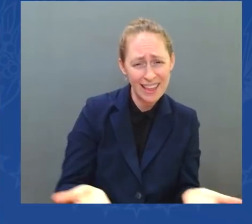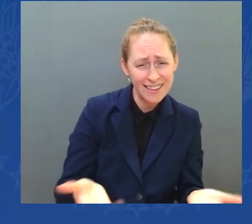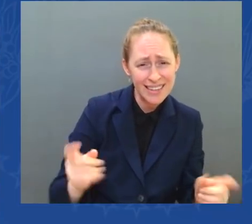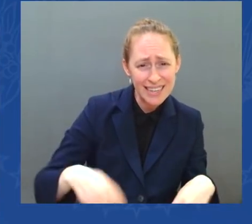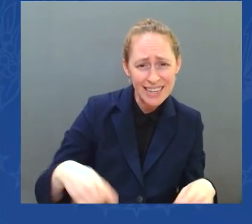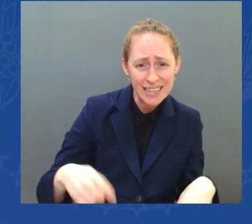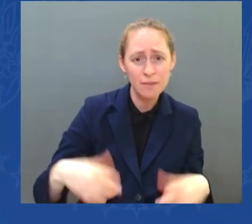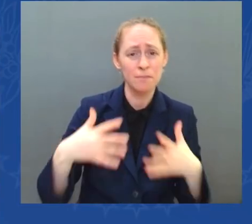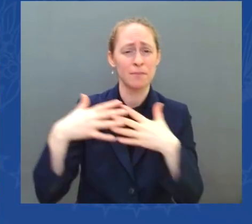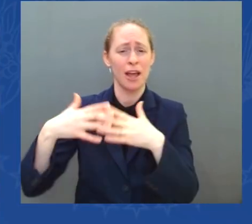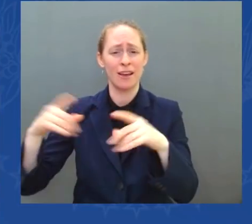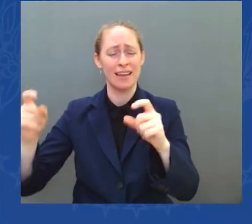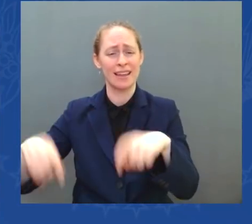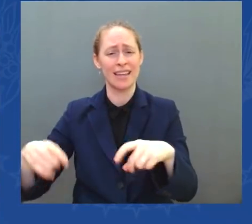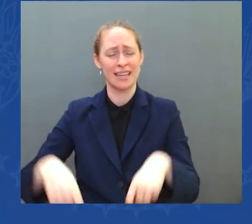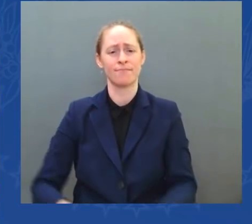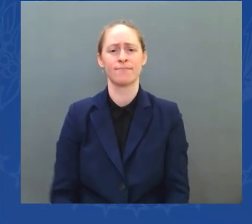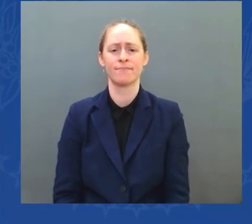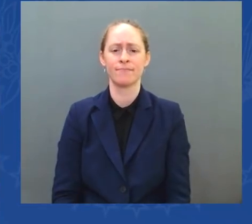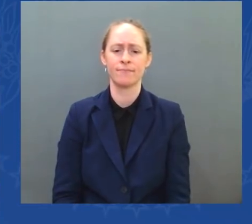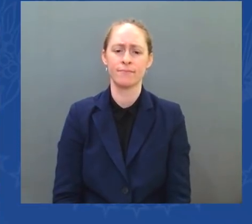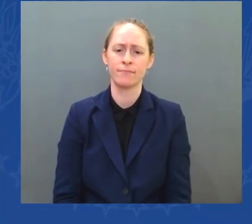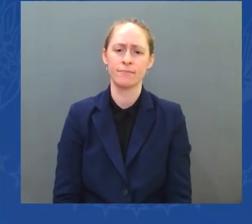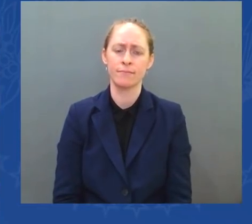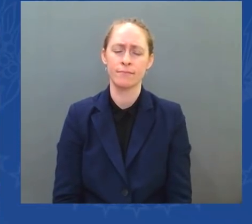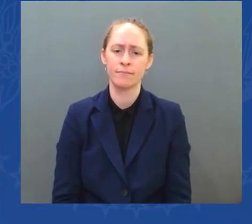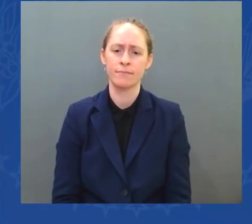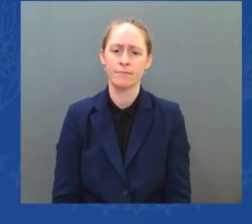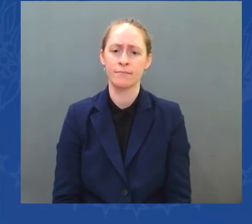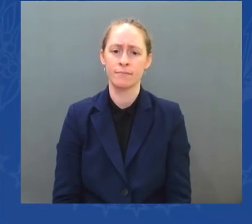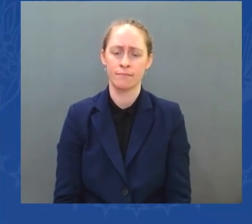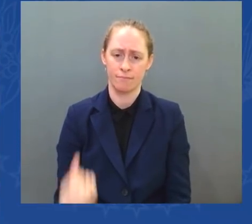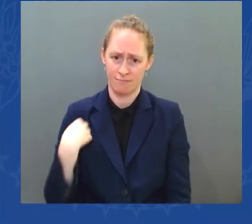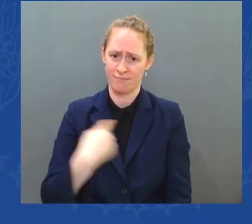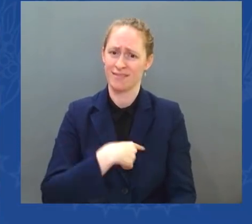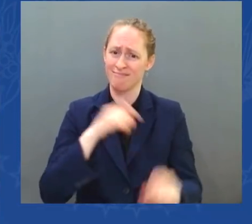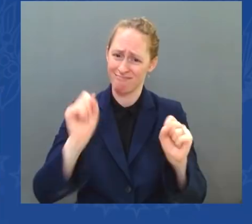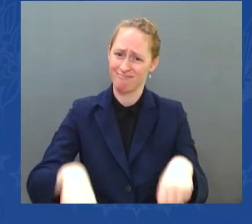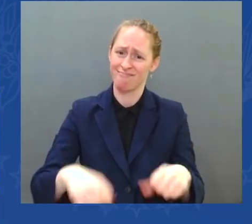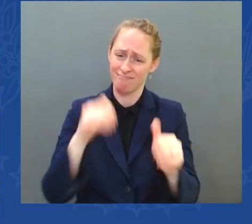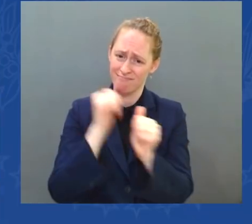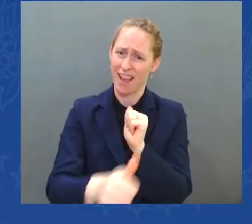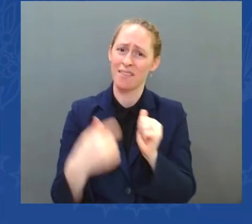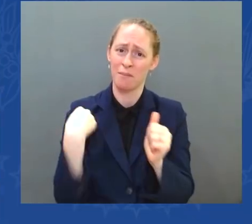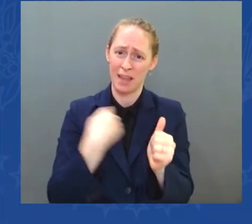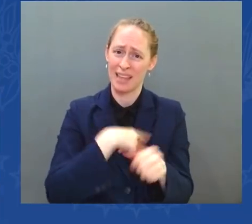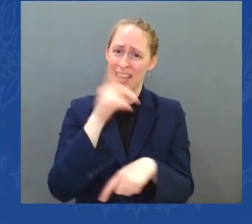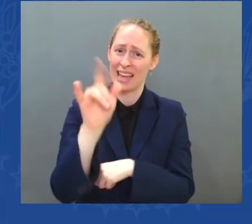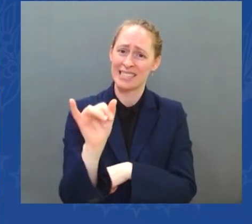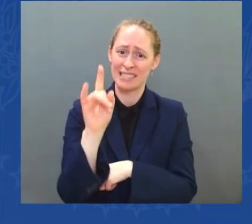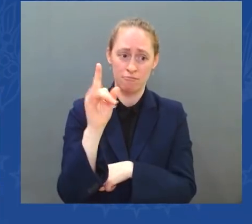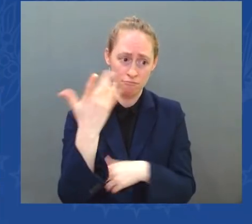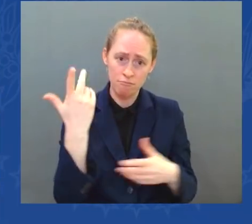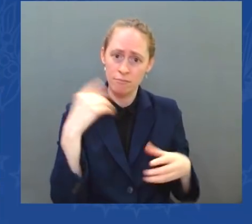when we passed the bipartisan infrastructure law, which you worked like the devil on. Our infrastructure used to be rated